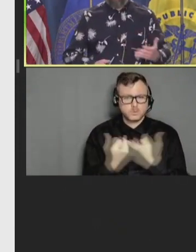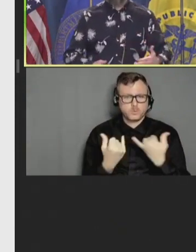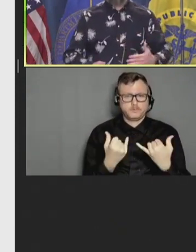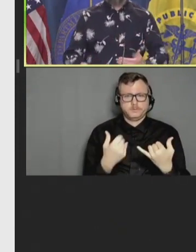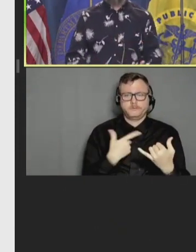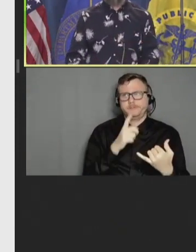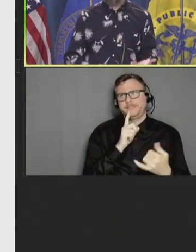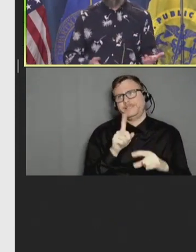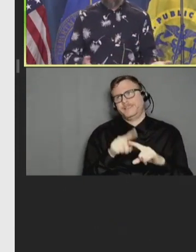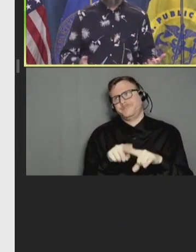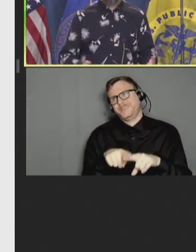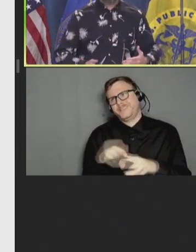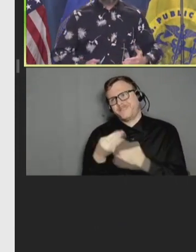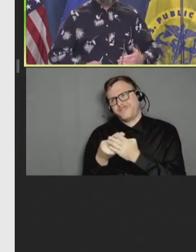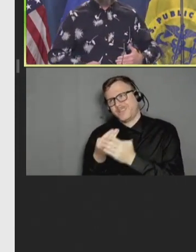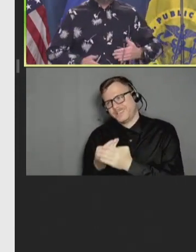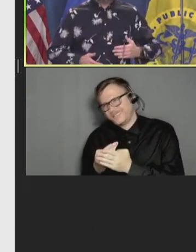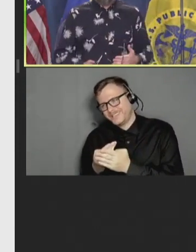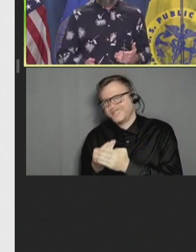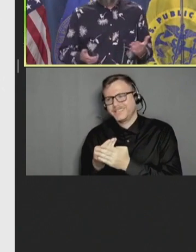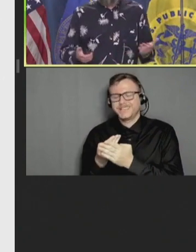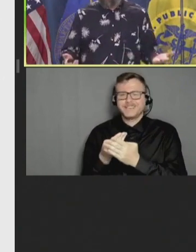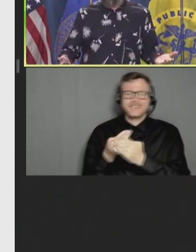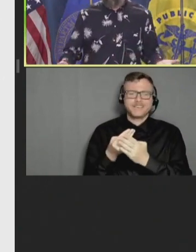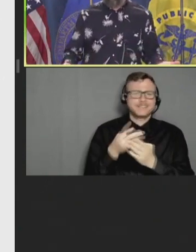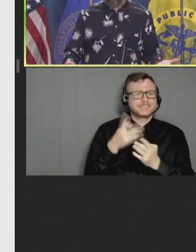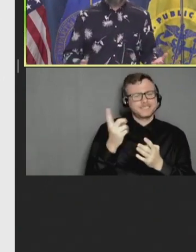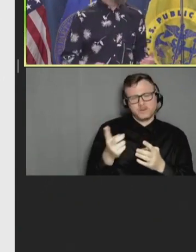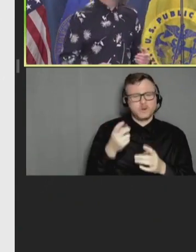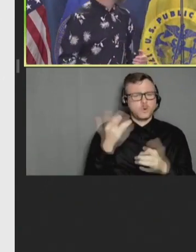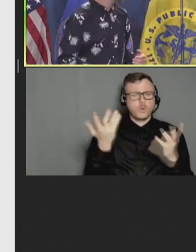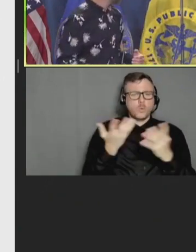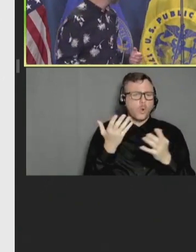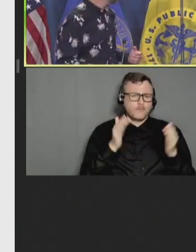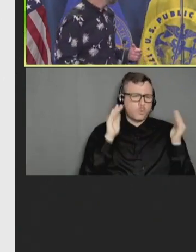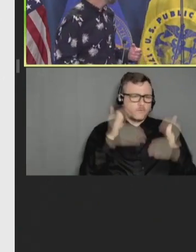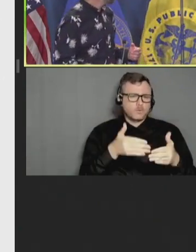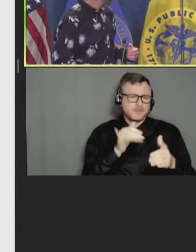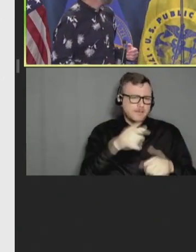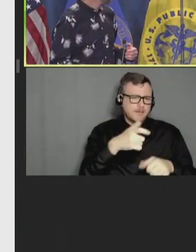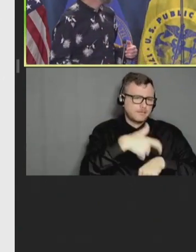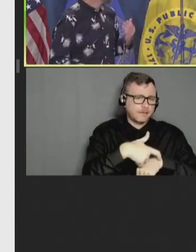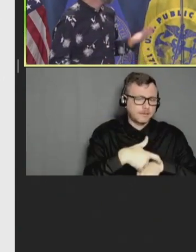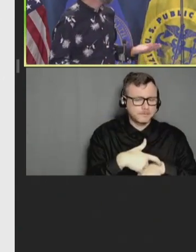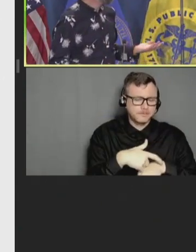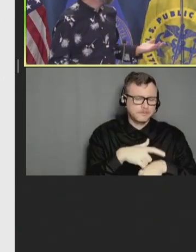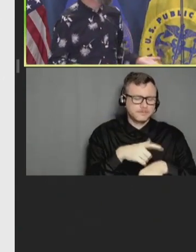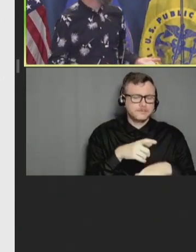depends on what funding and what [unintelligible] people want to focus on. But we really coordinate